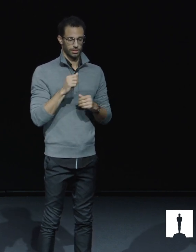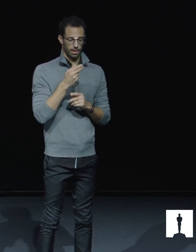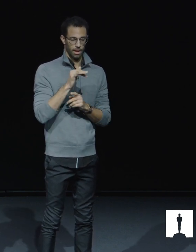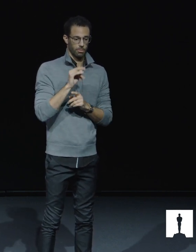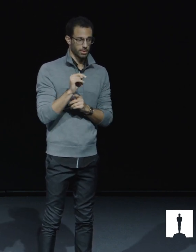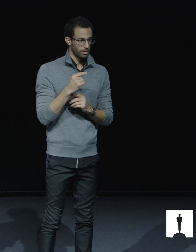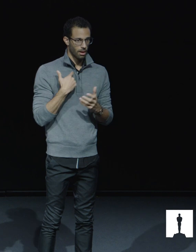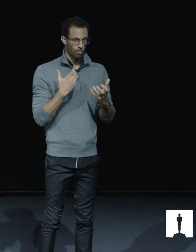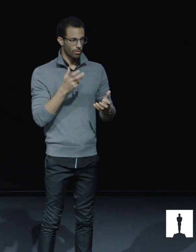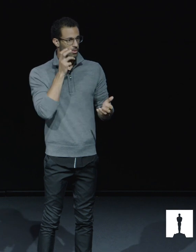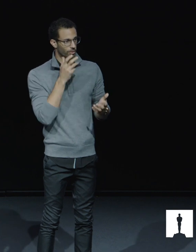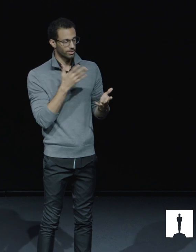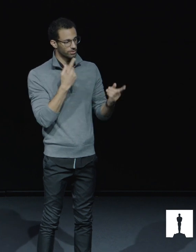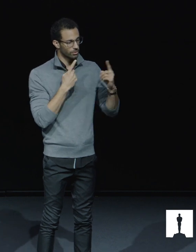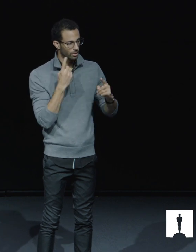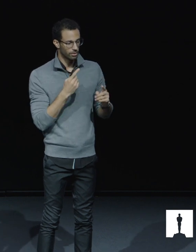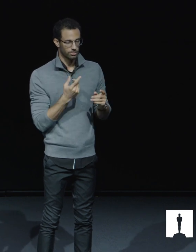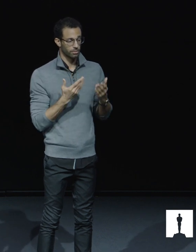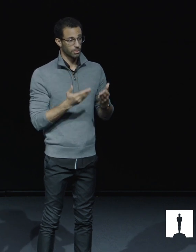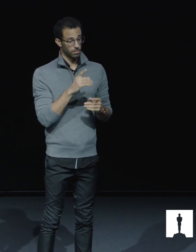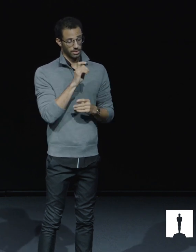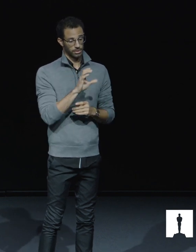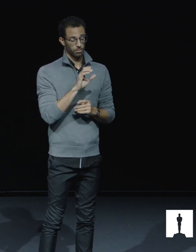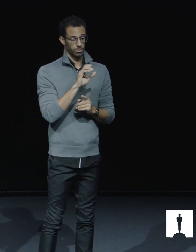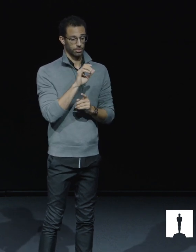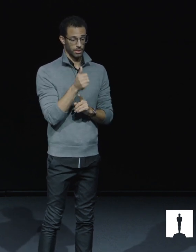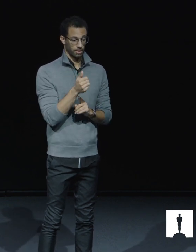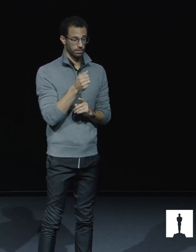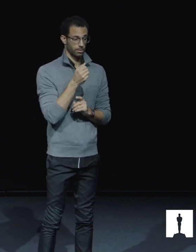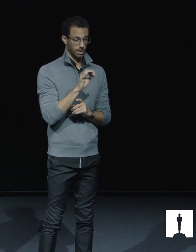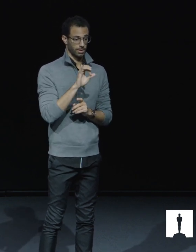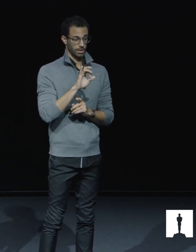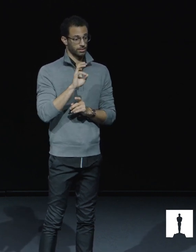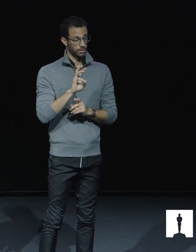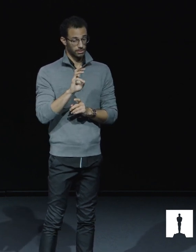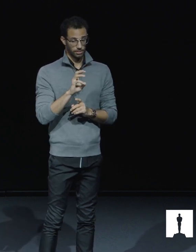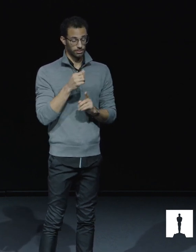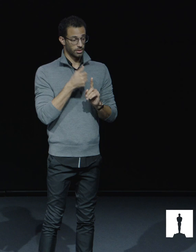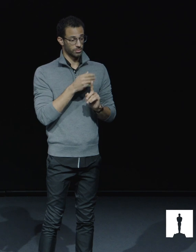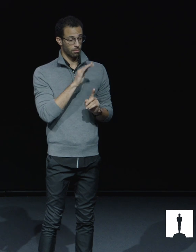I don't know, let's say it's December 10th, 1986, and James Baldwin is at the National